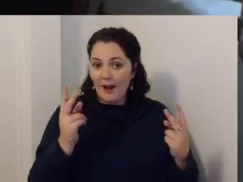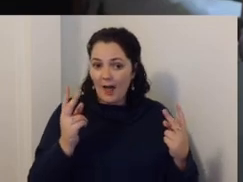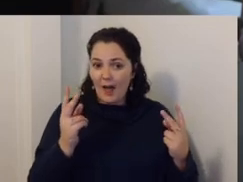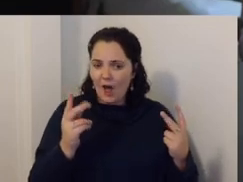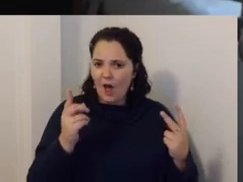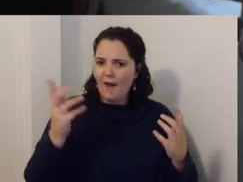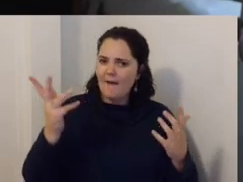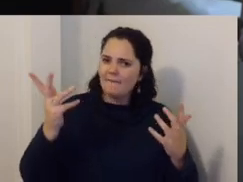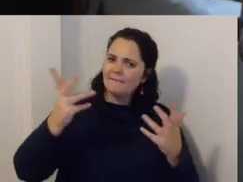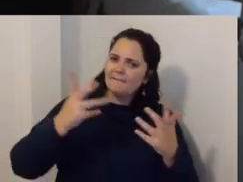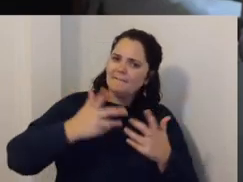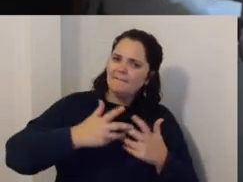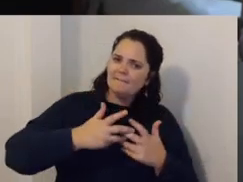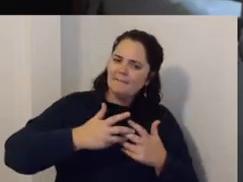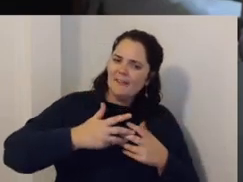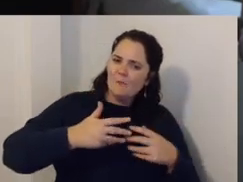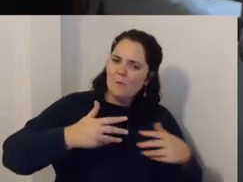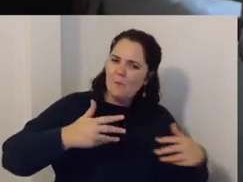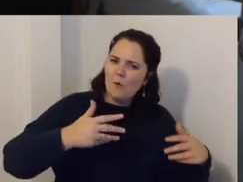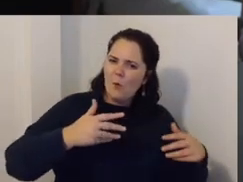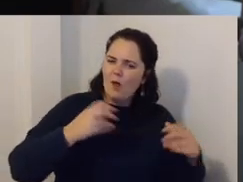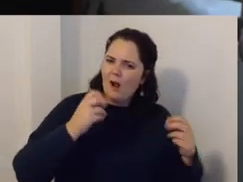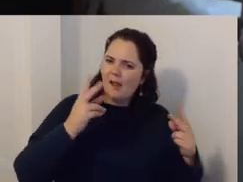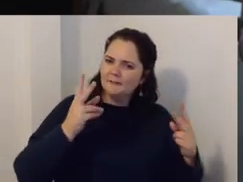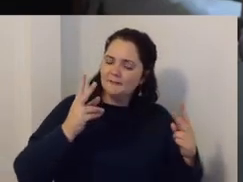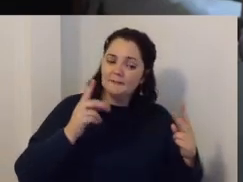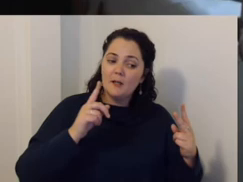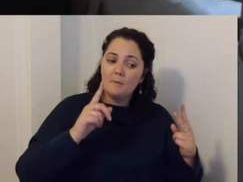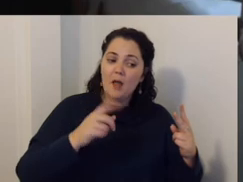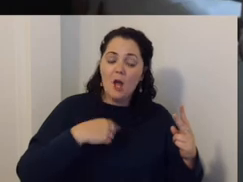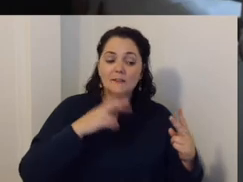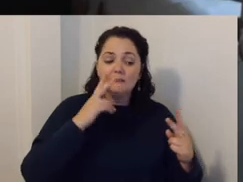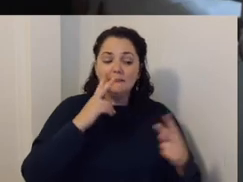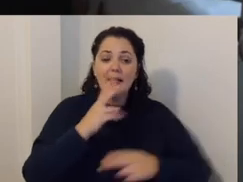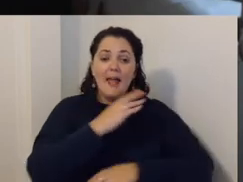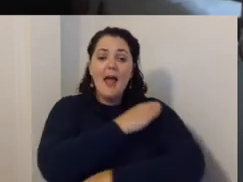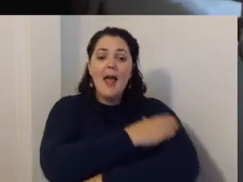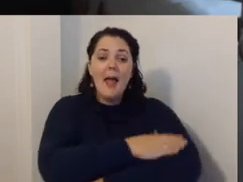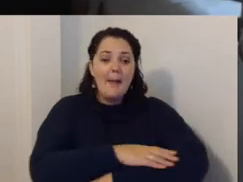where the darkness runs together so as I draw Rachel's hip and her arm, I see that the strong